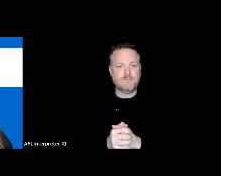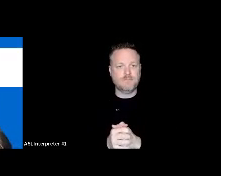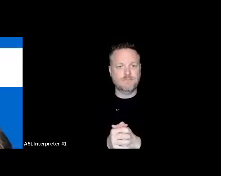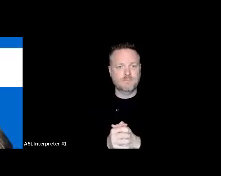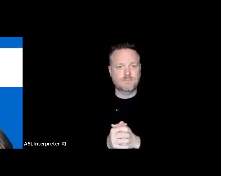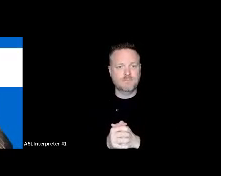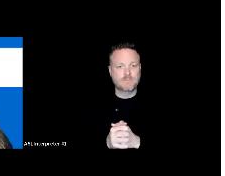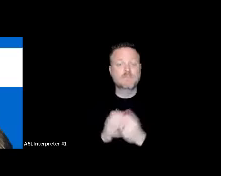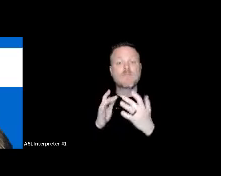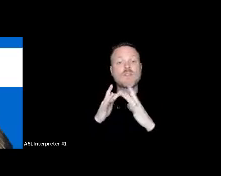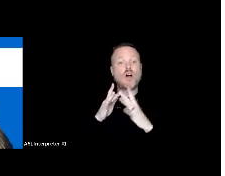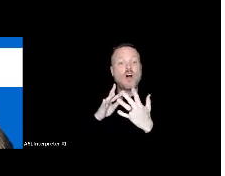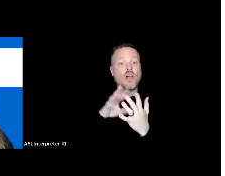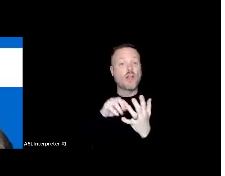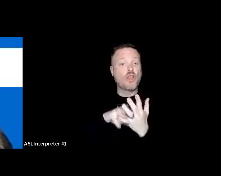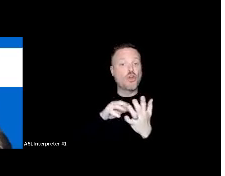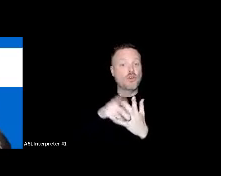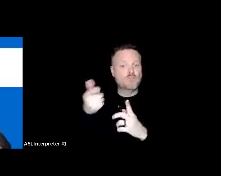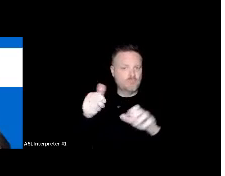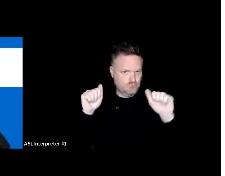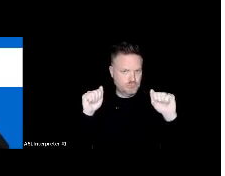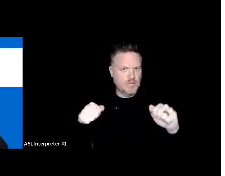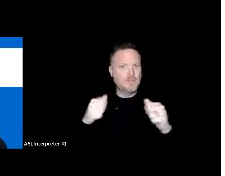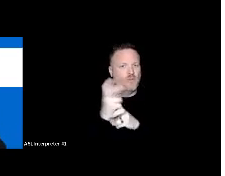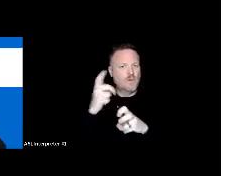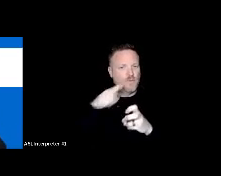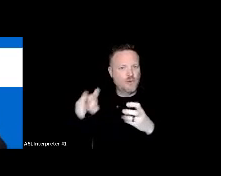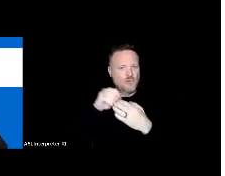Online learning can be also difficult for students after a brain injury,